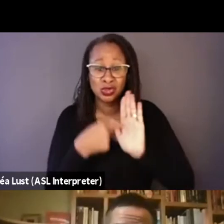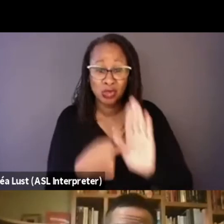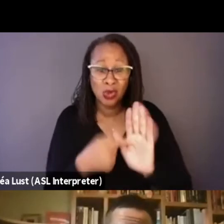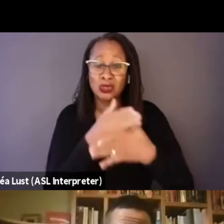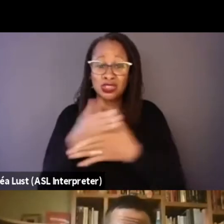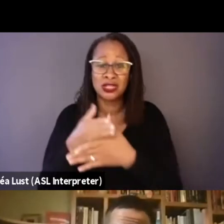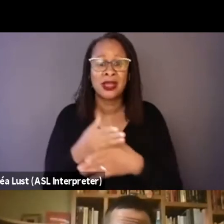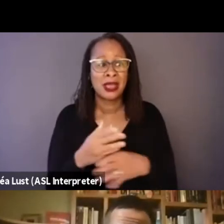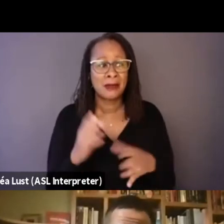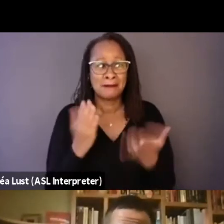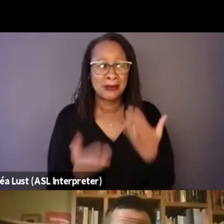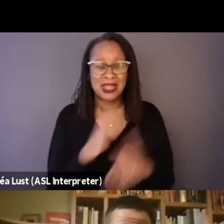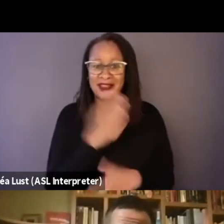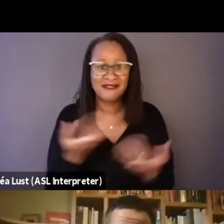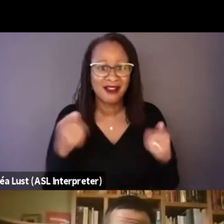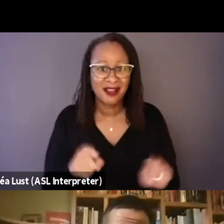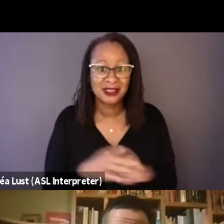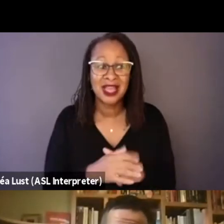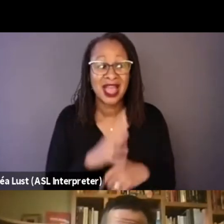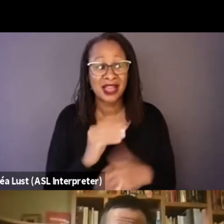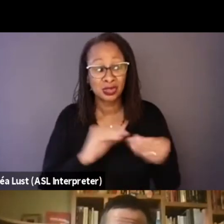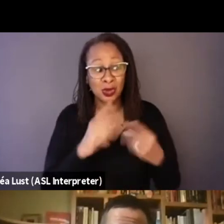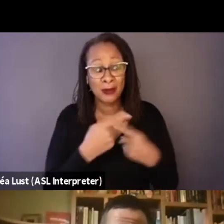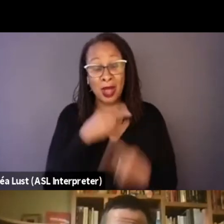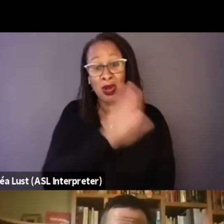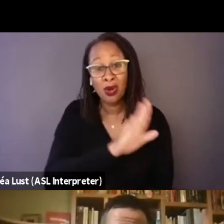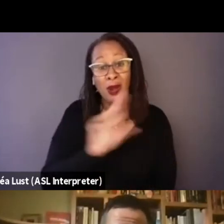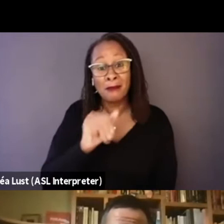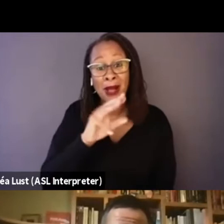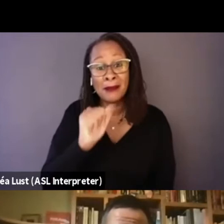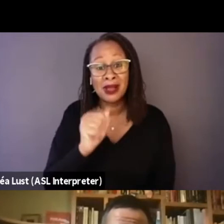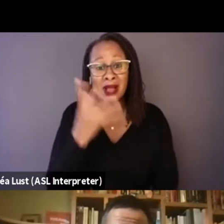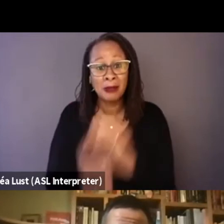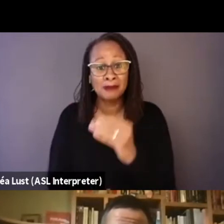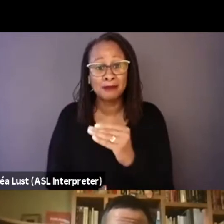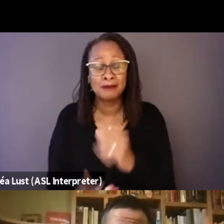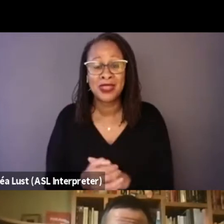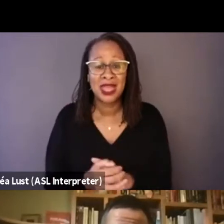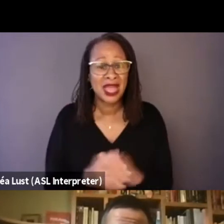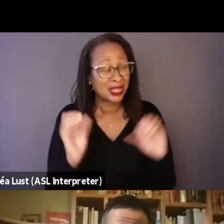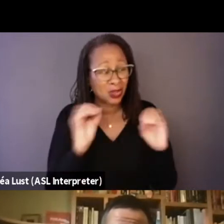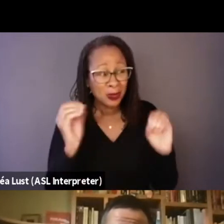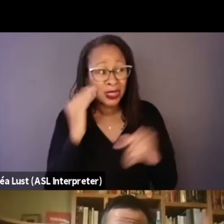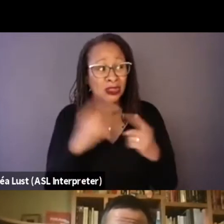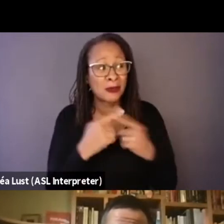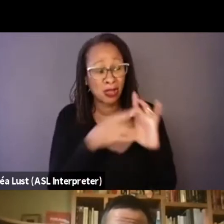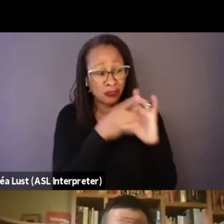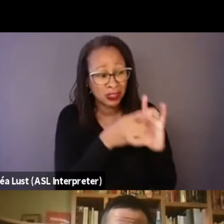And the story of Mama disappears and nobody know about the relationship between Mama, his baby chimpanzee